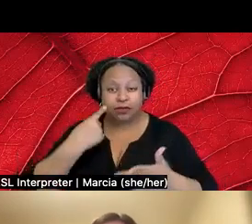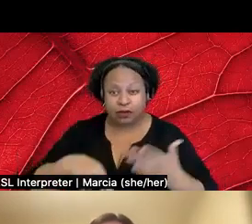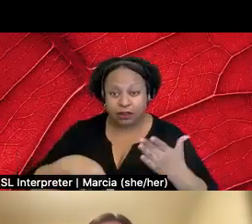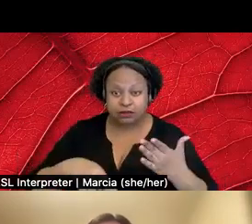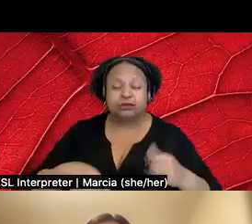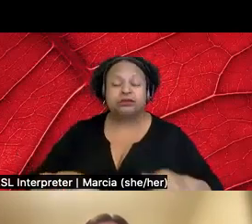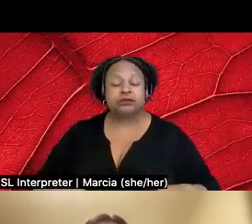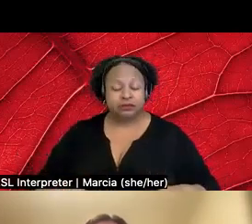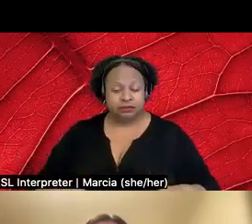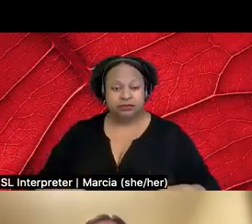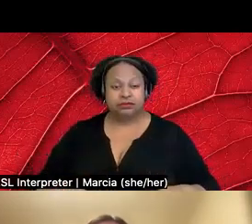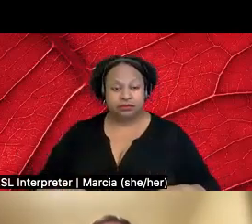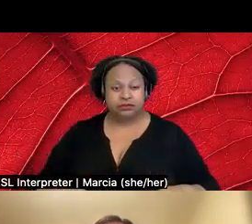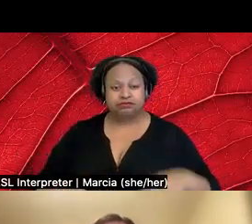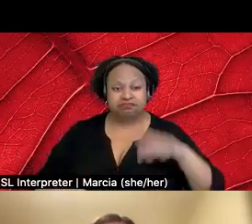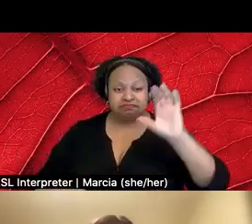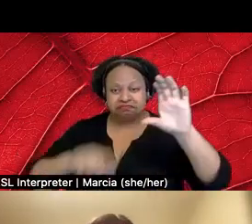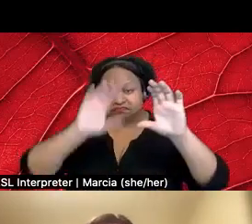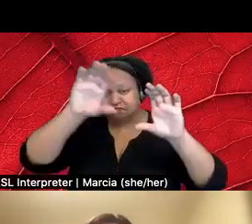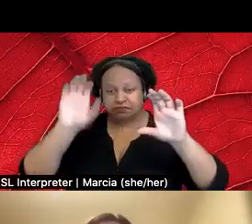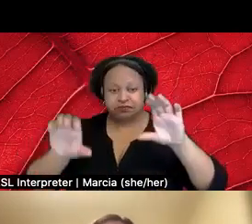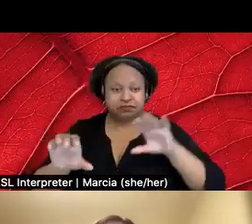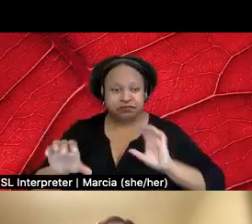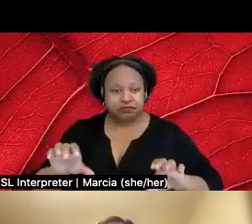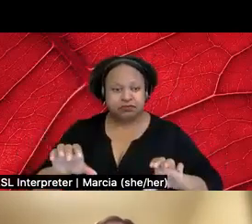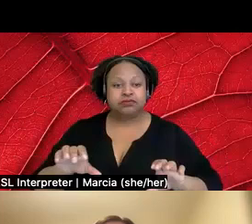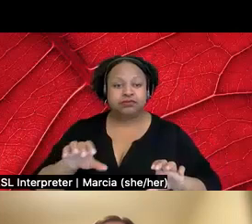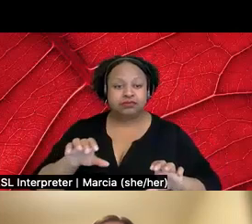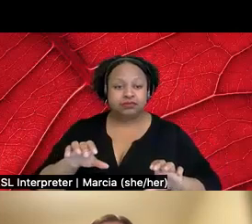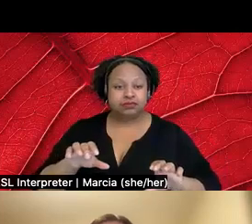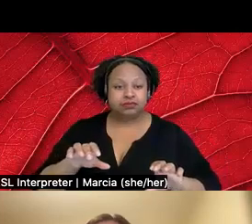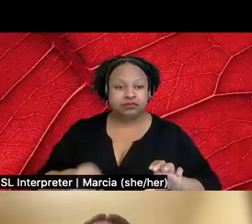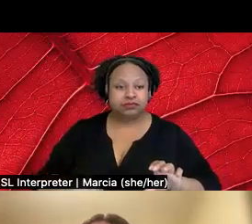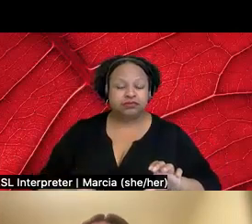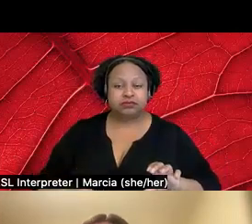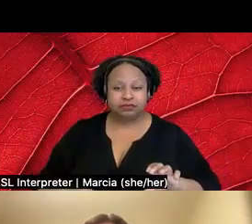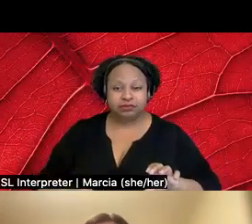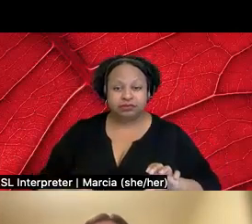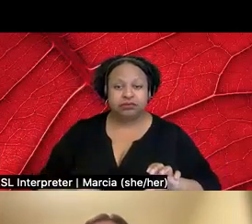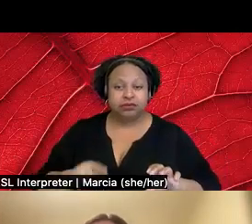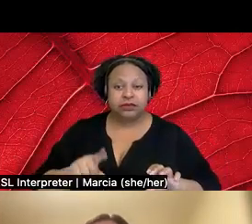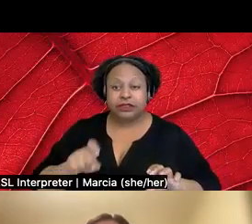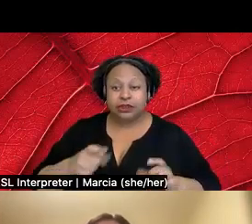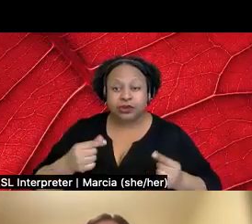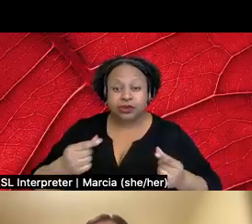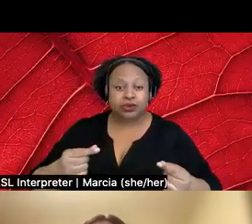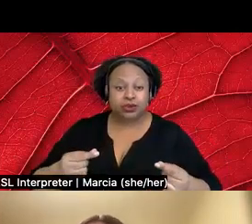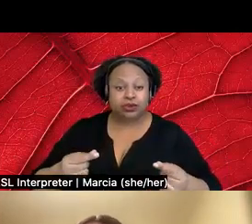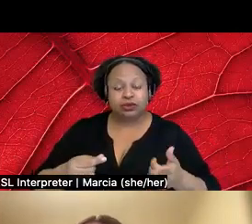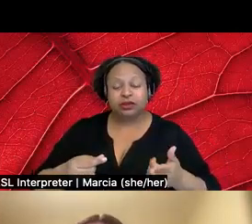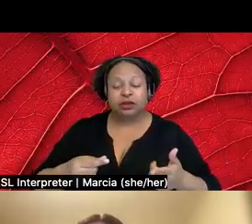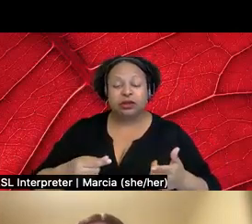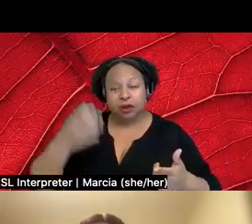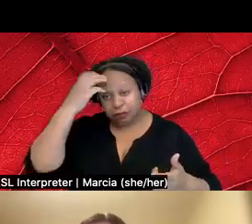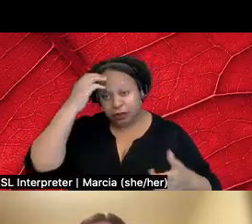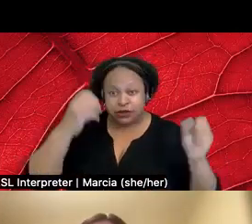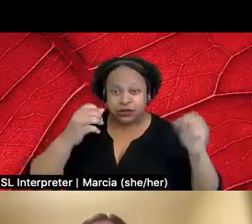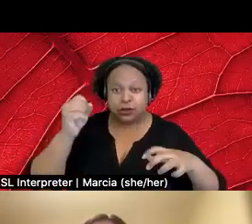So that's where we're looking at what's needed to achieve the task. Brainstorming tools, selecting ones that look most promising,